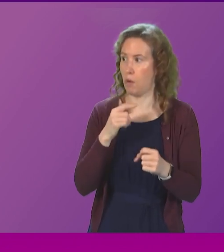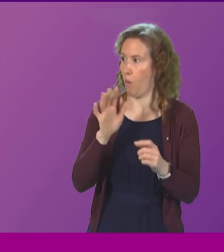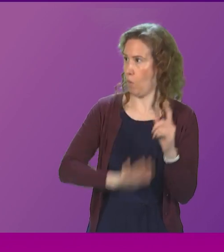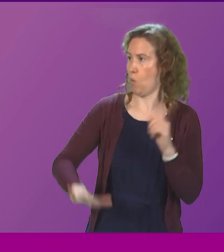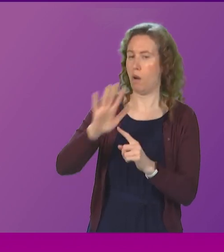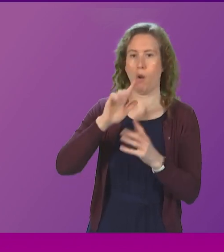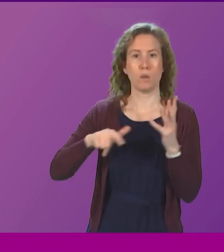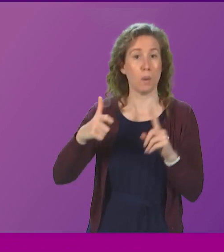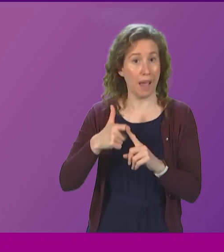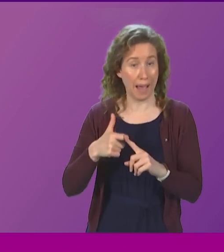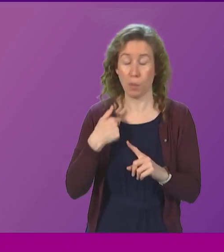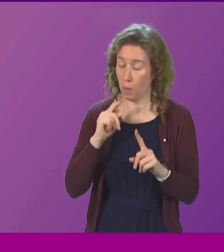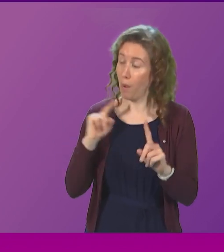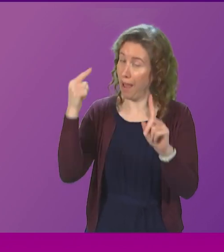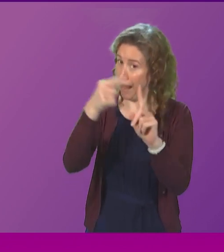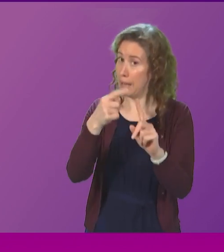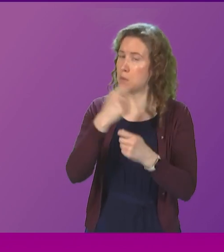That is what we will seek to do. Thank you, members.